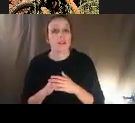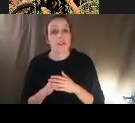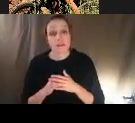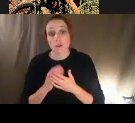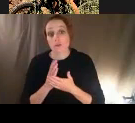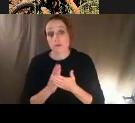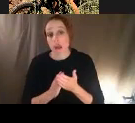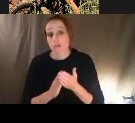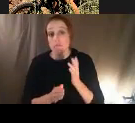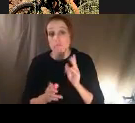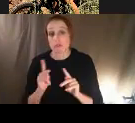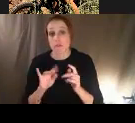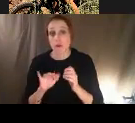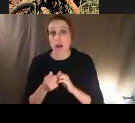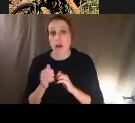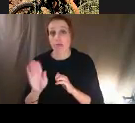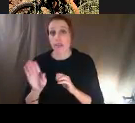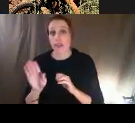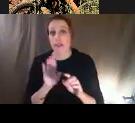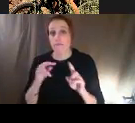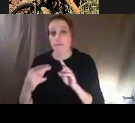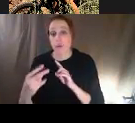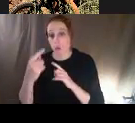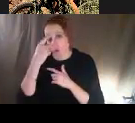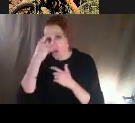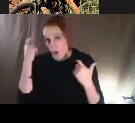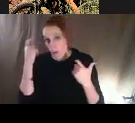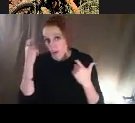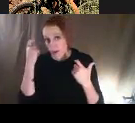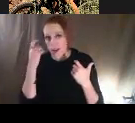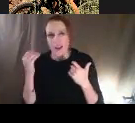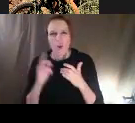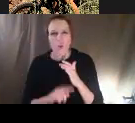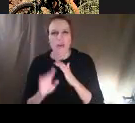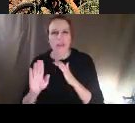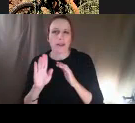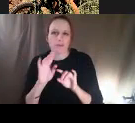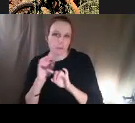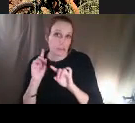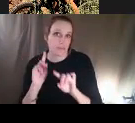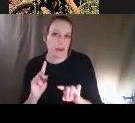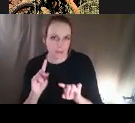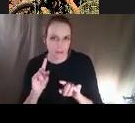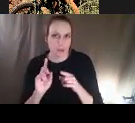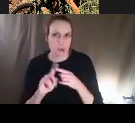trauma, and sometimes the trauma responses. Understanding the importance of the